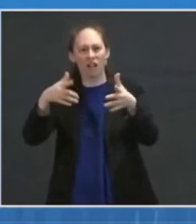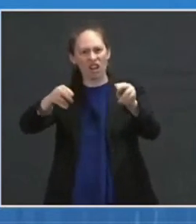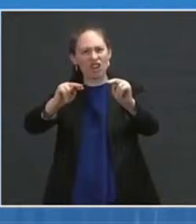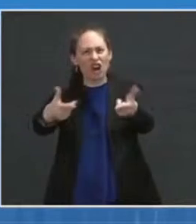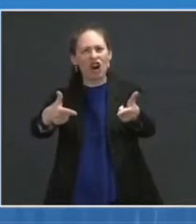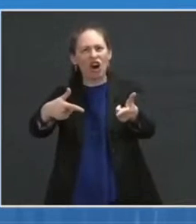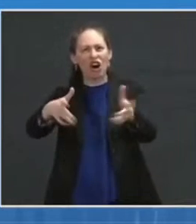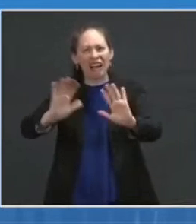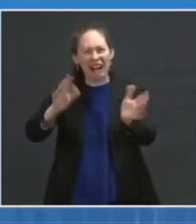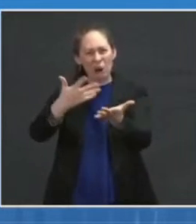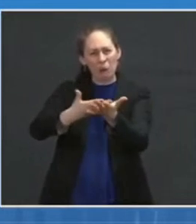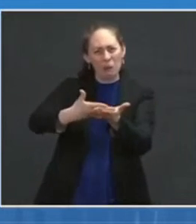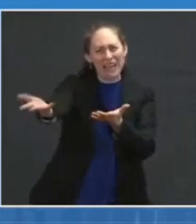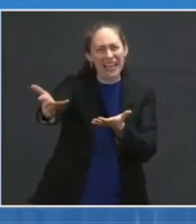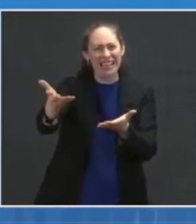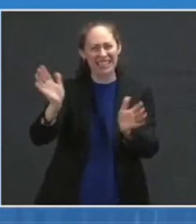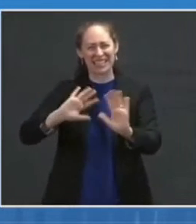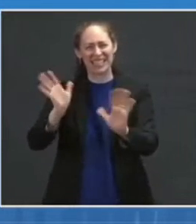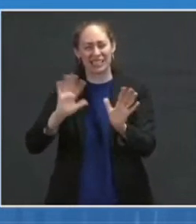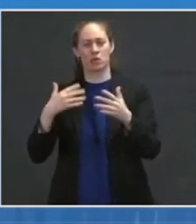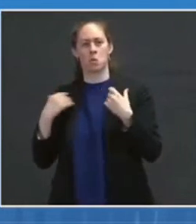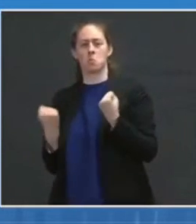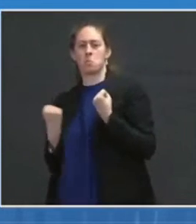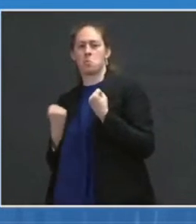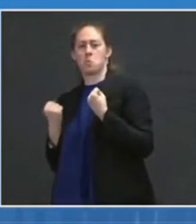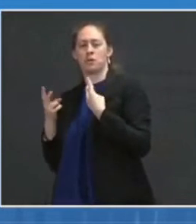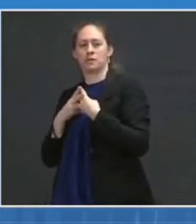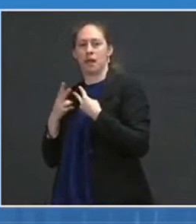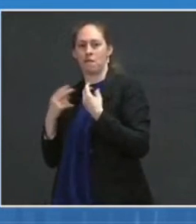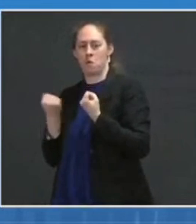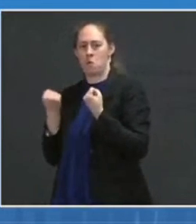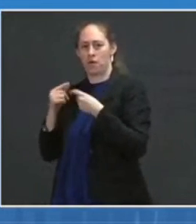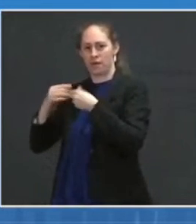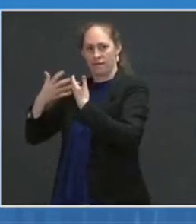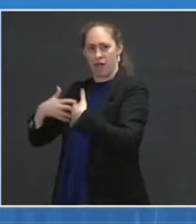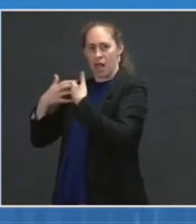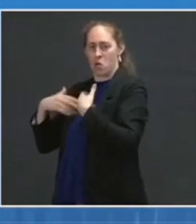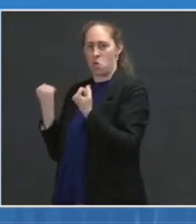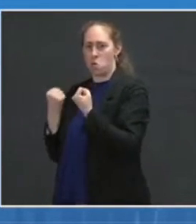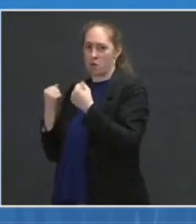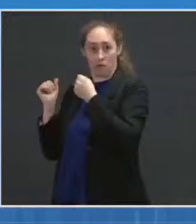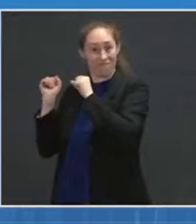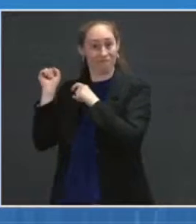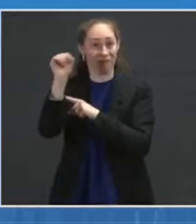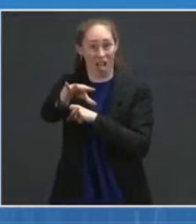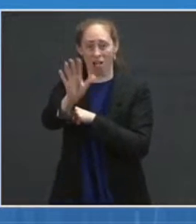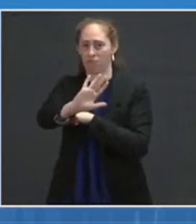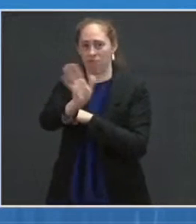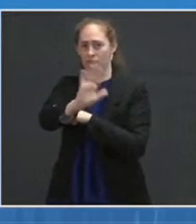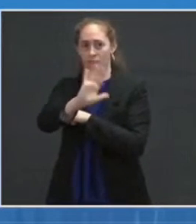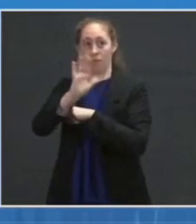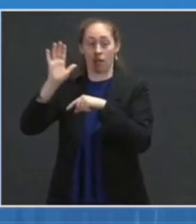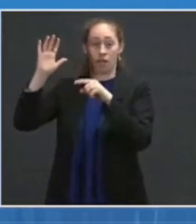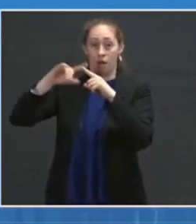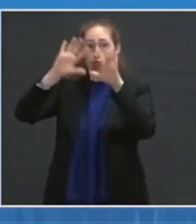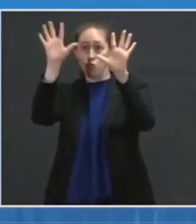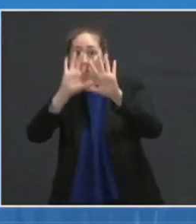IN A SITE WHERE THEY MIGHT EXPIRE. THE VACCINES ARE SAFE AND SOUND